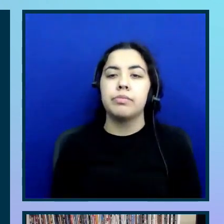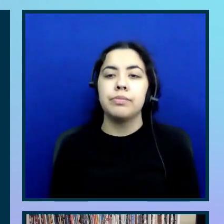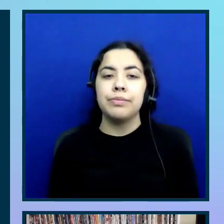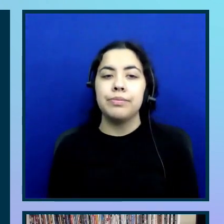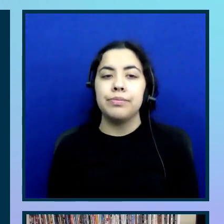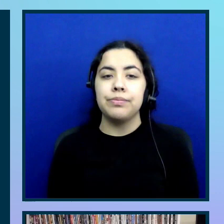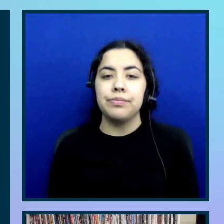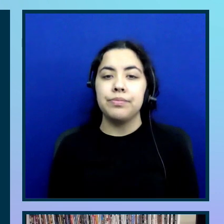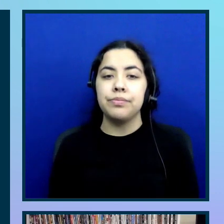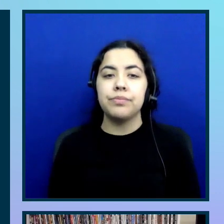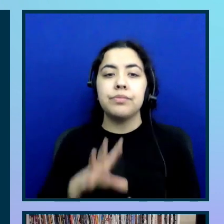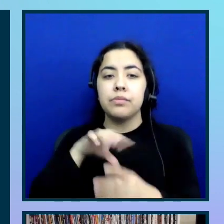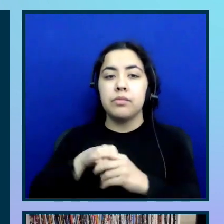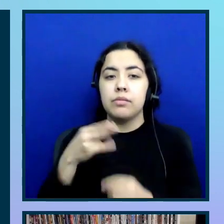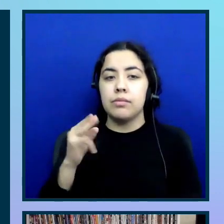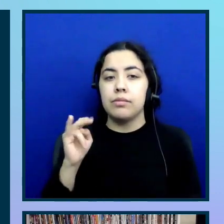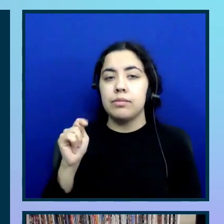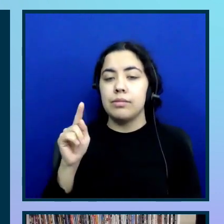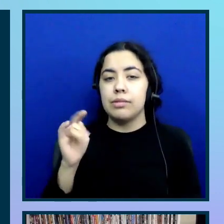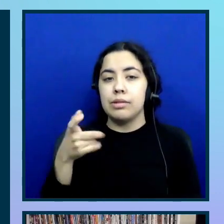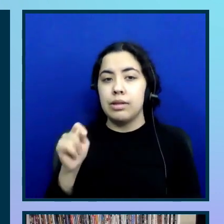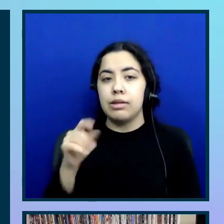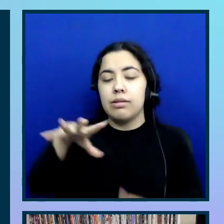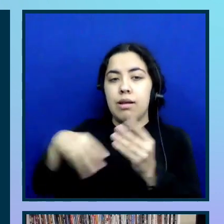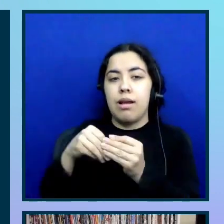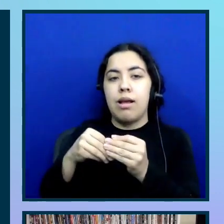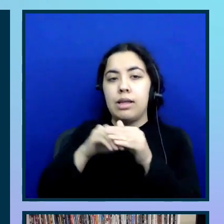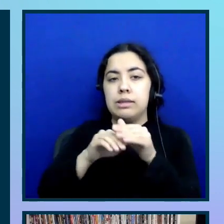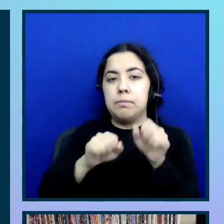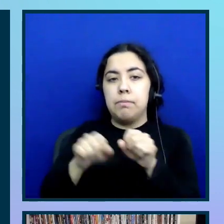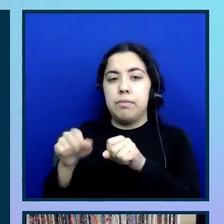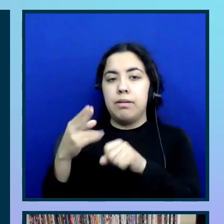So we can include a hint text by adding the accessibility hint prop to the component,